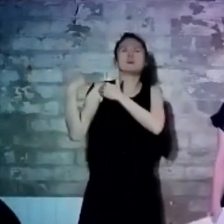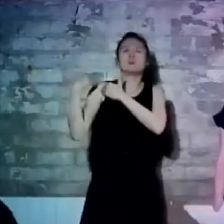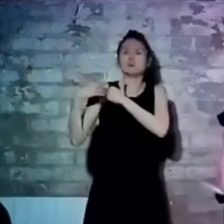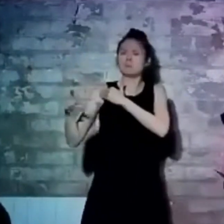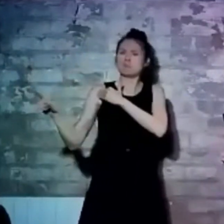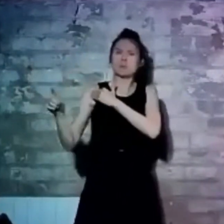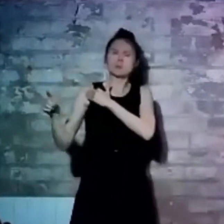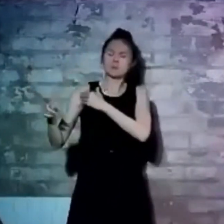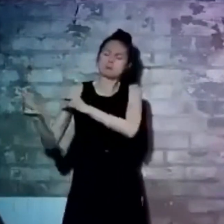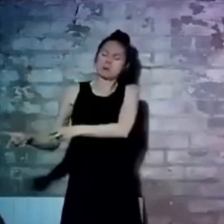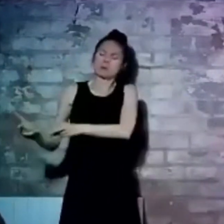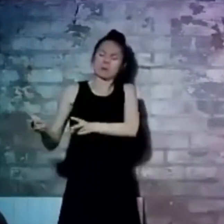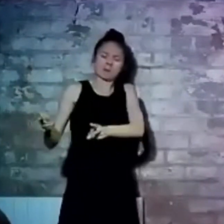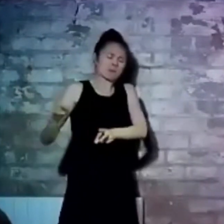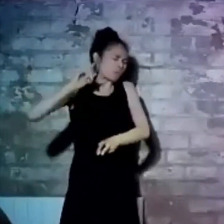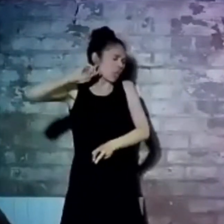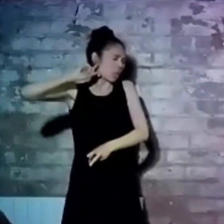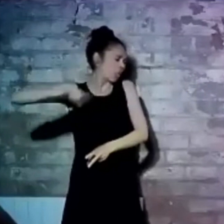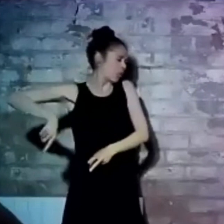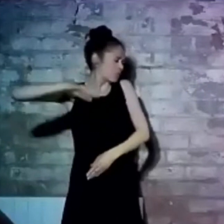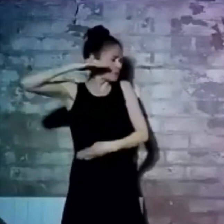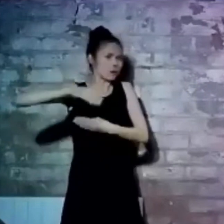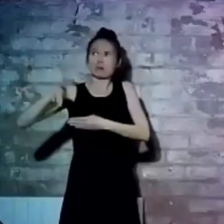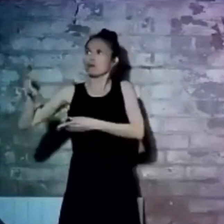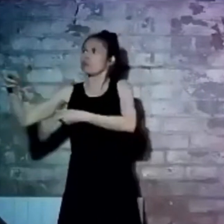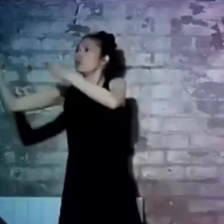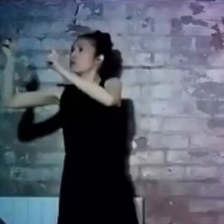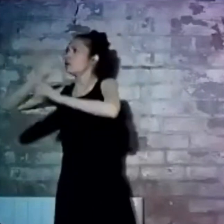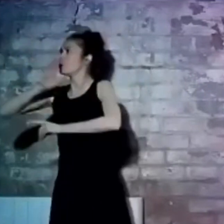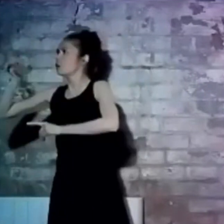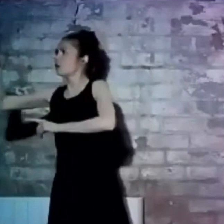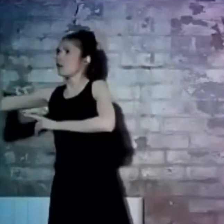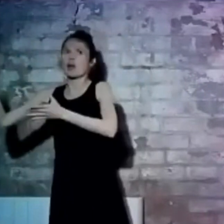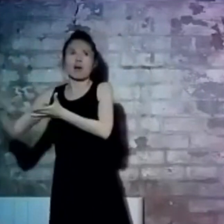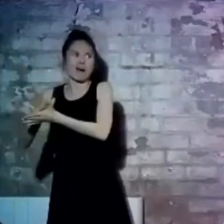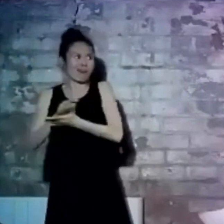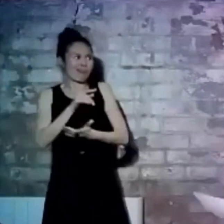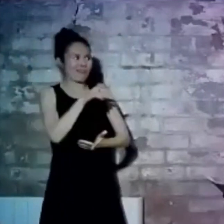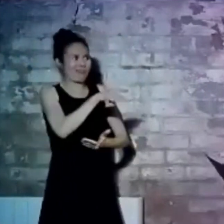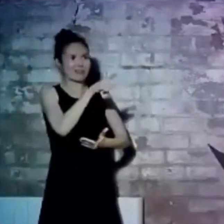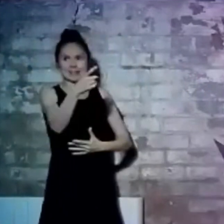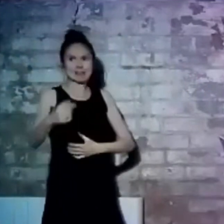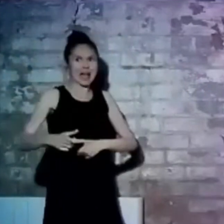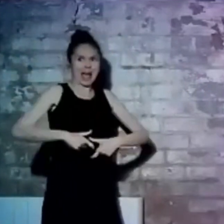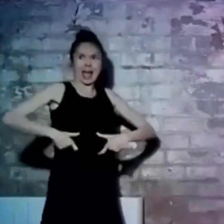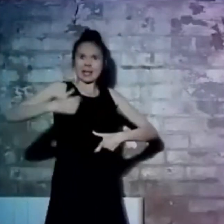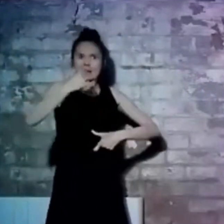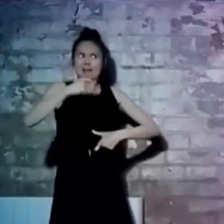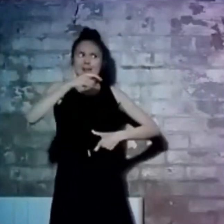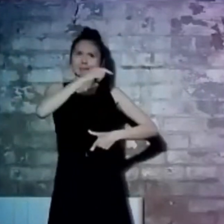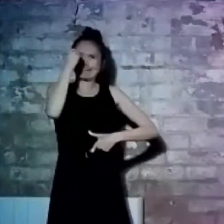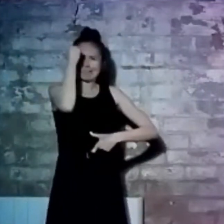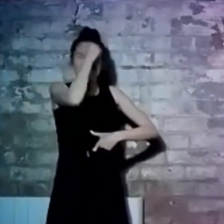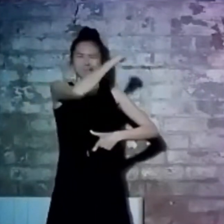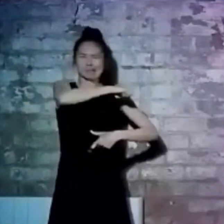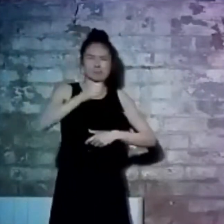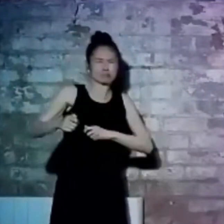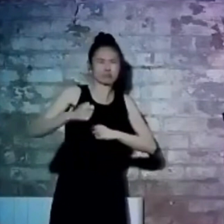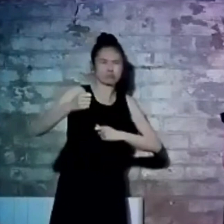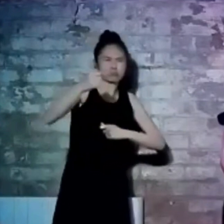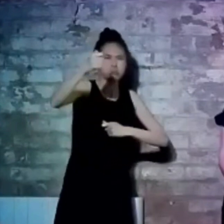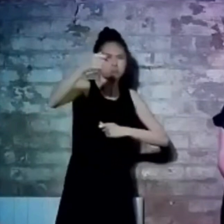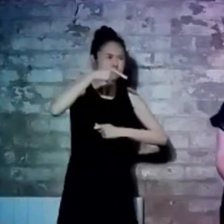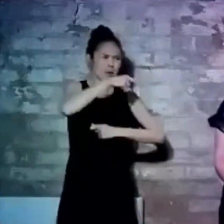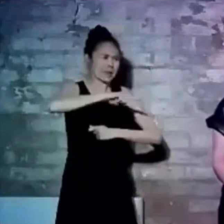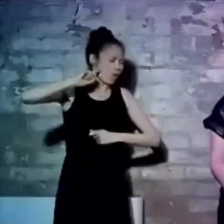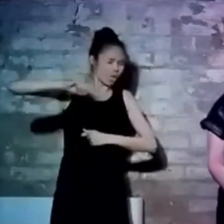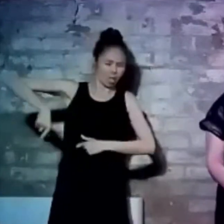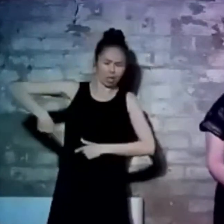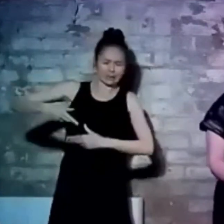Generals exploit this temper I tame in the involvement. It beholds a signal proclaim that victory is assured.